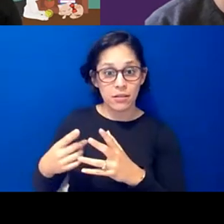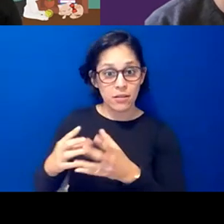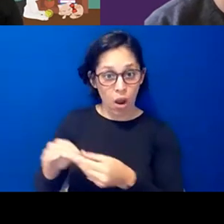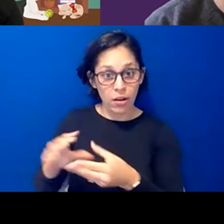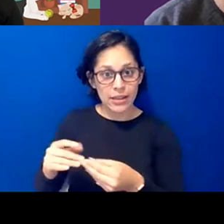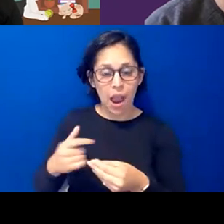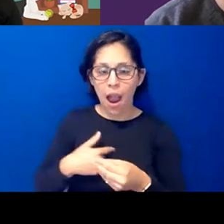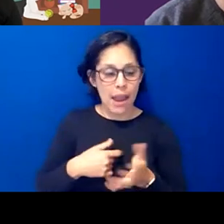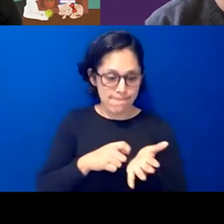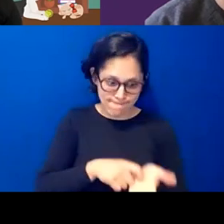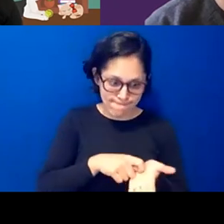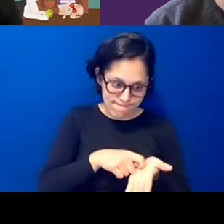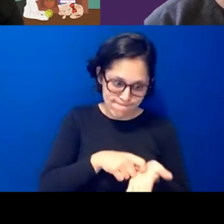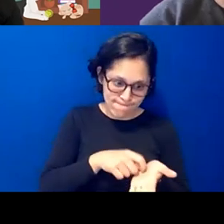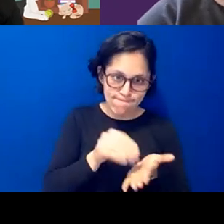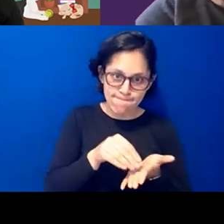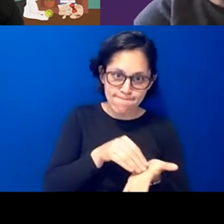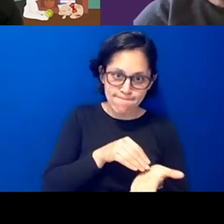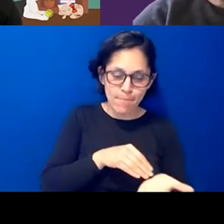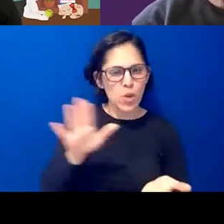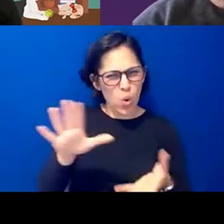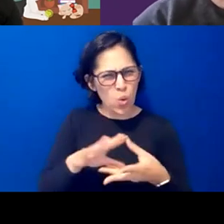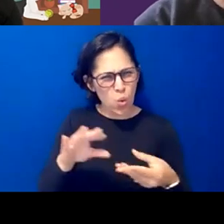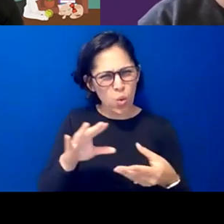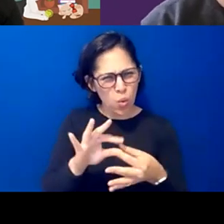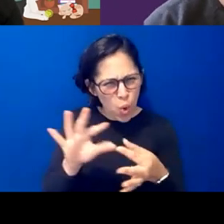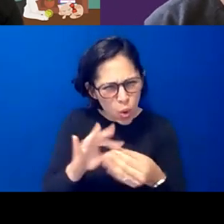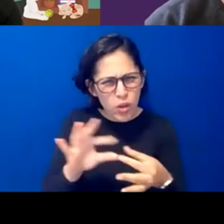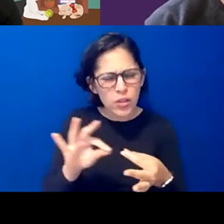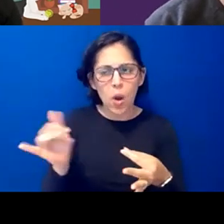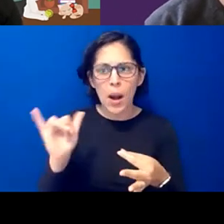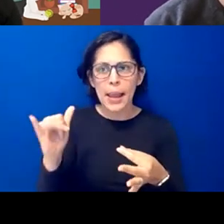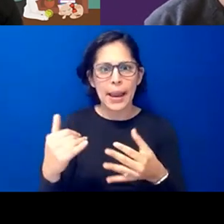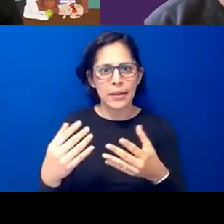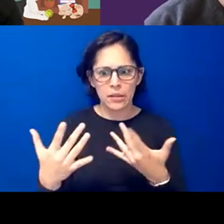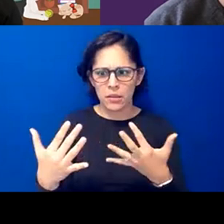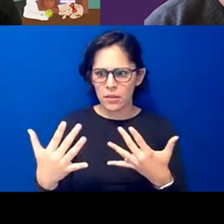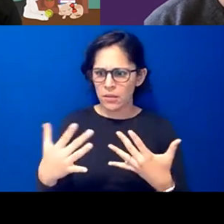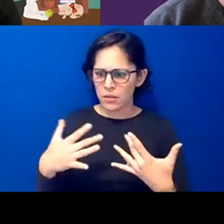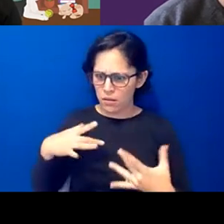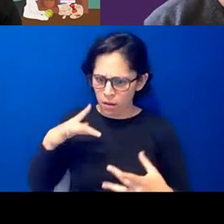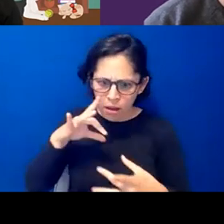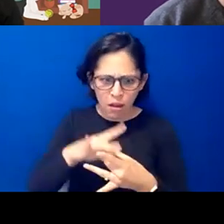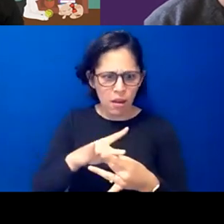Ghada Al-Masri: As it's a it's it's being your words are moving through me and it's stimulating i've got several paragraphs here already.